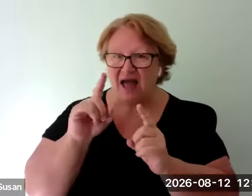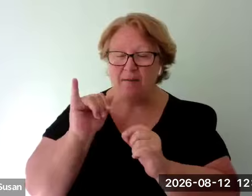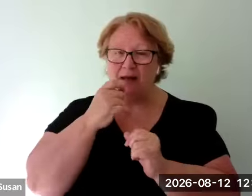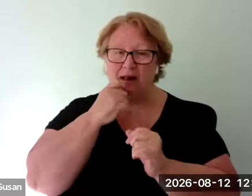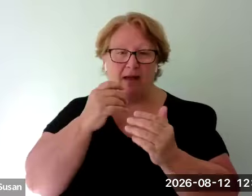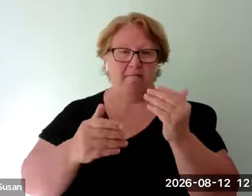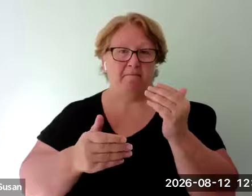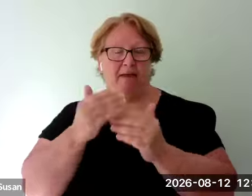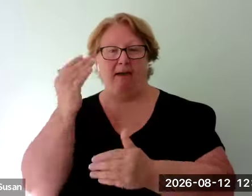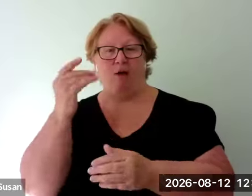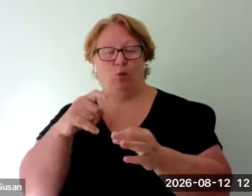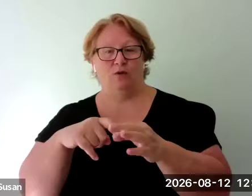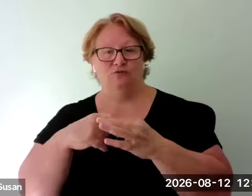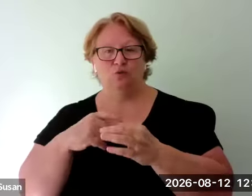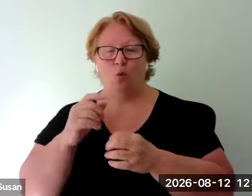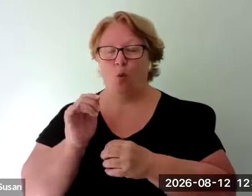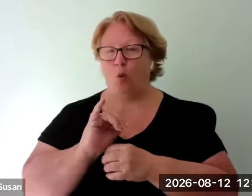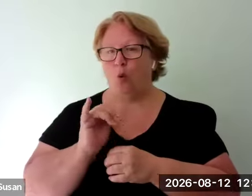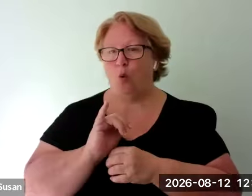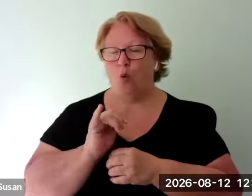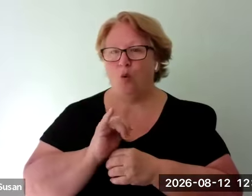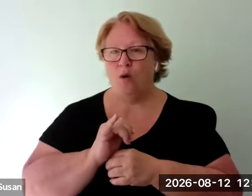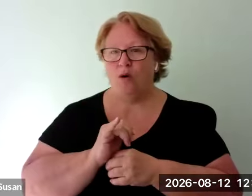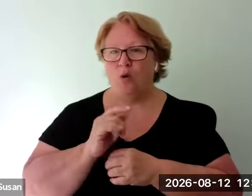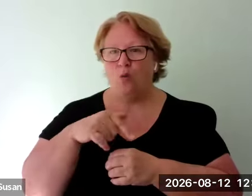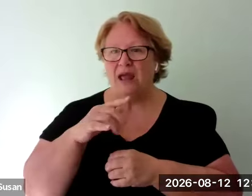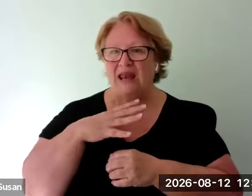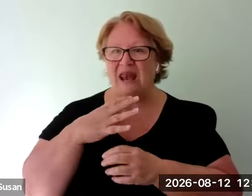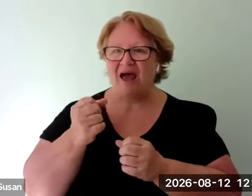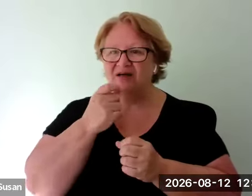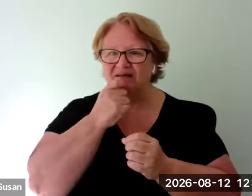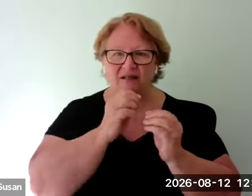might not be able to cover every question today because